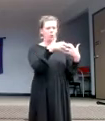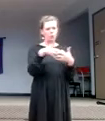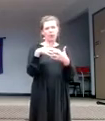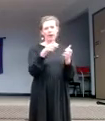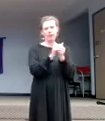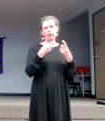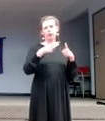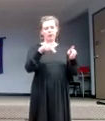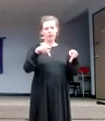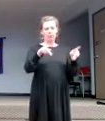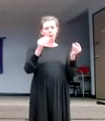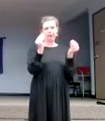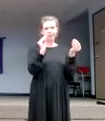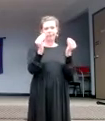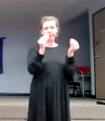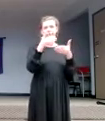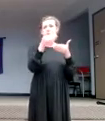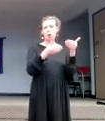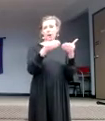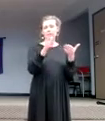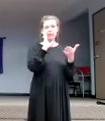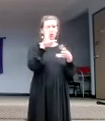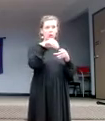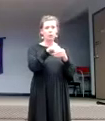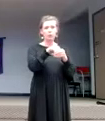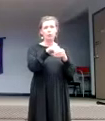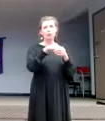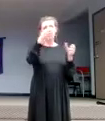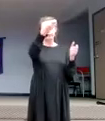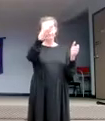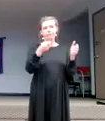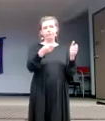the permitting process. And that will include your breaker panel. Like I said, if you have